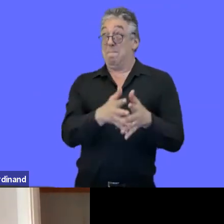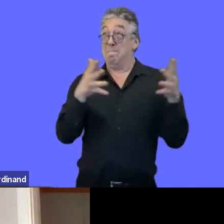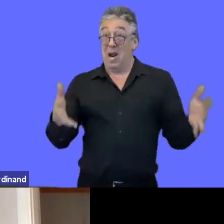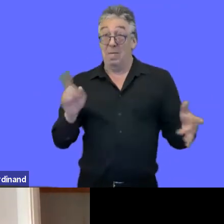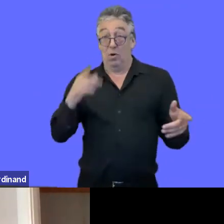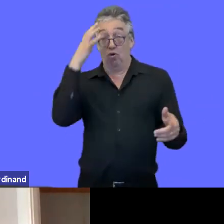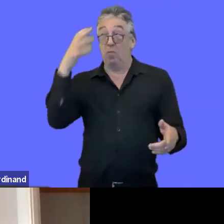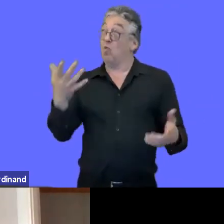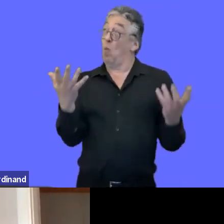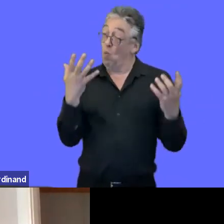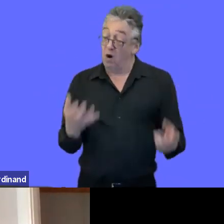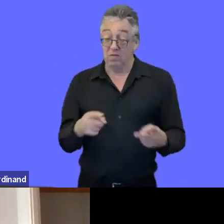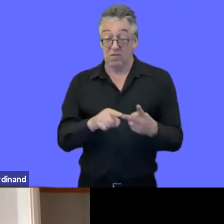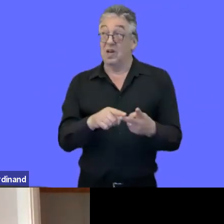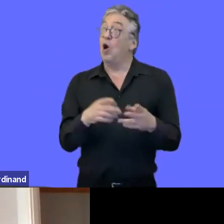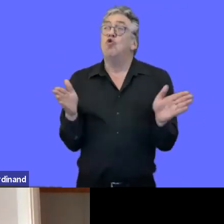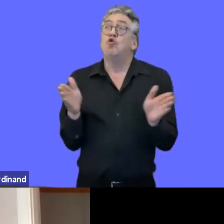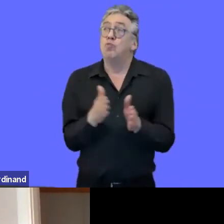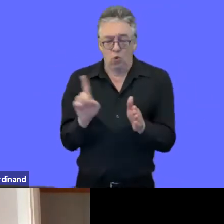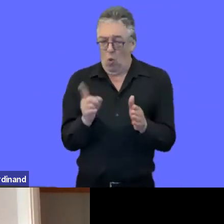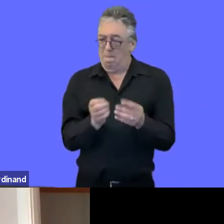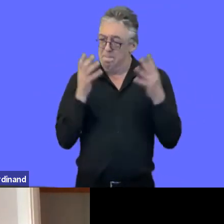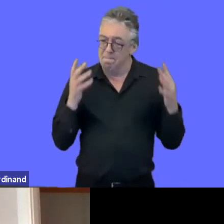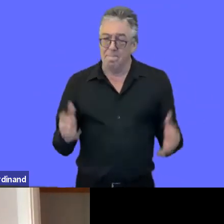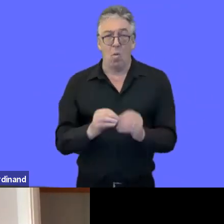that they are significant in scale, have severe consequences